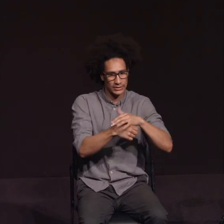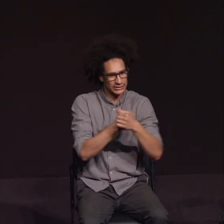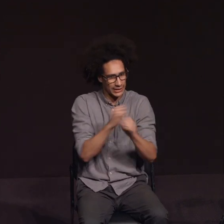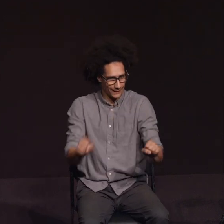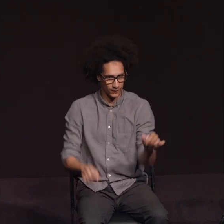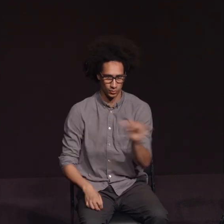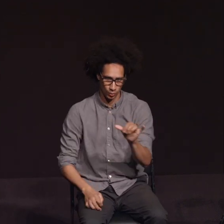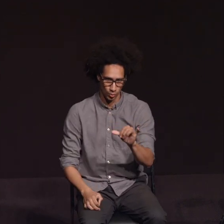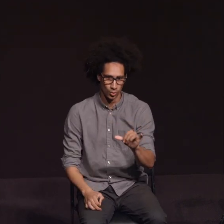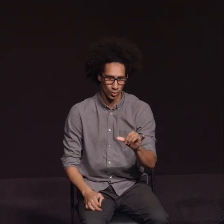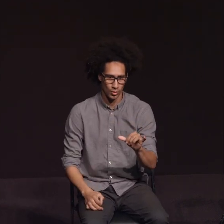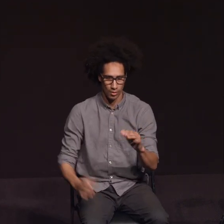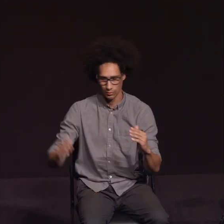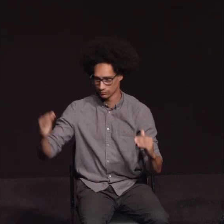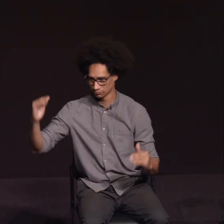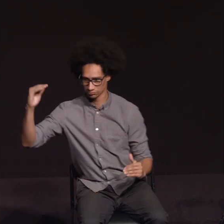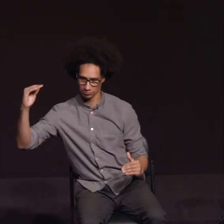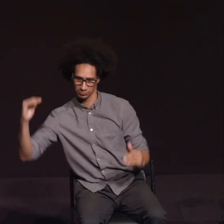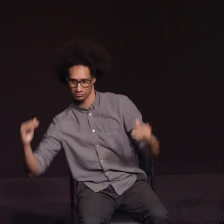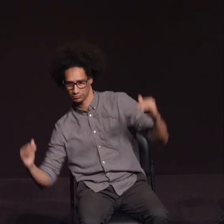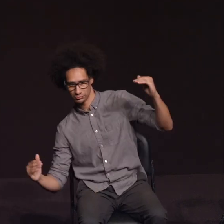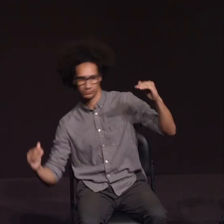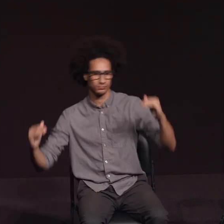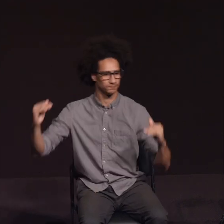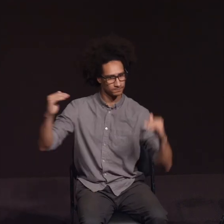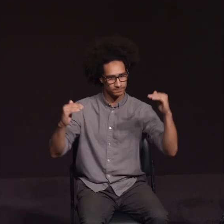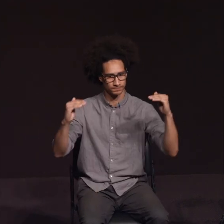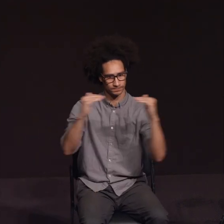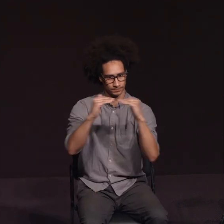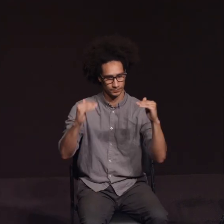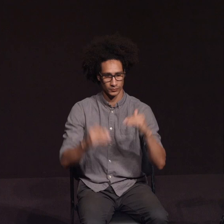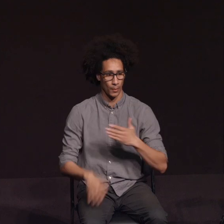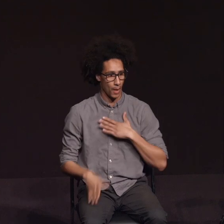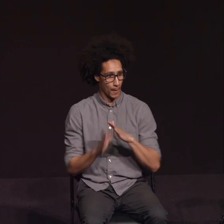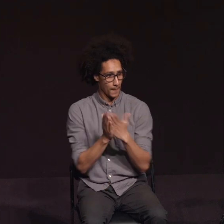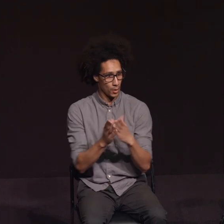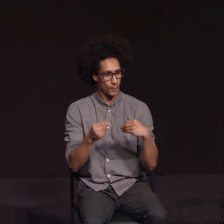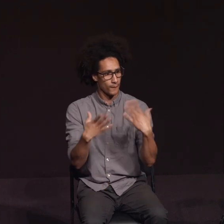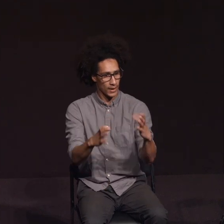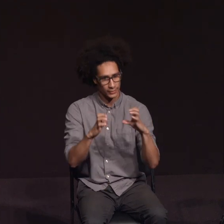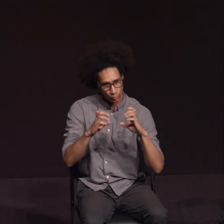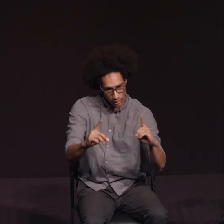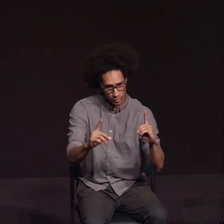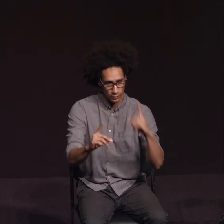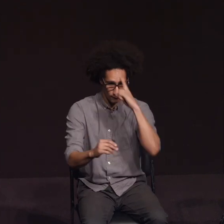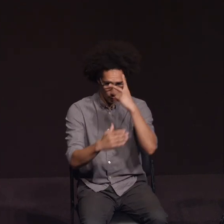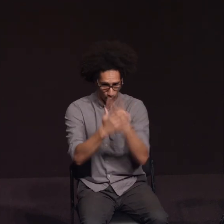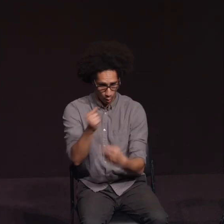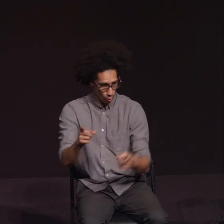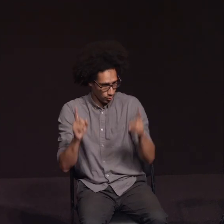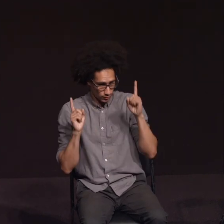So my books provide information to educate both the family as